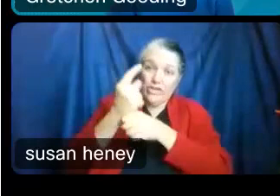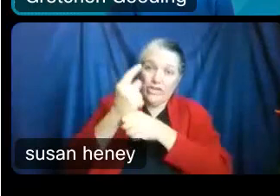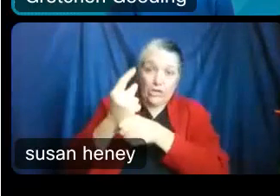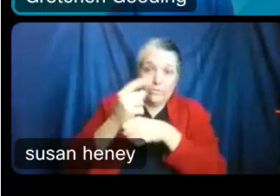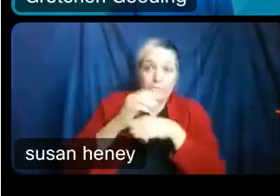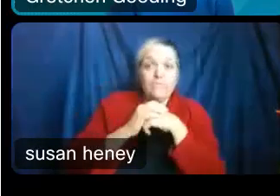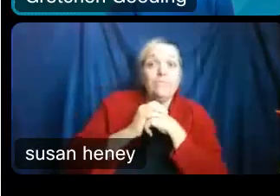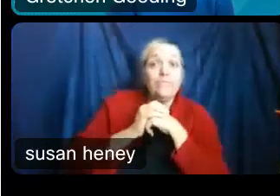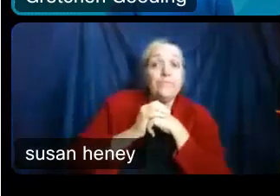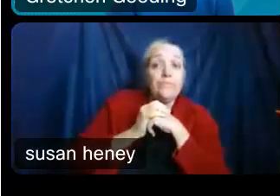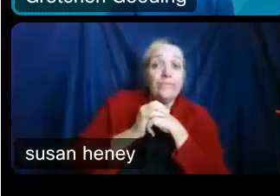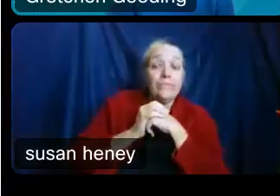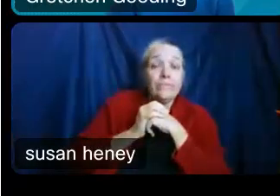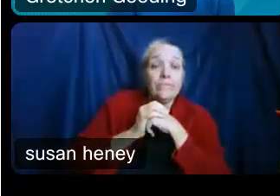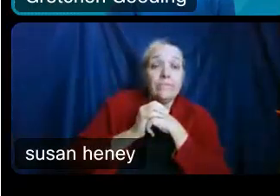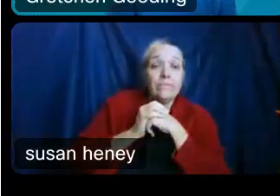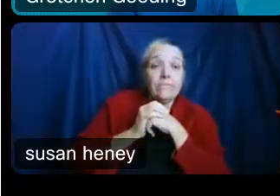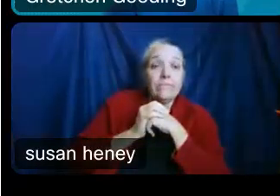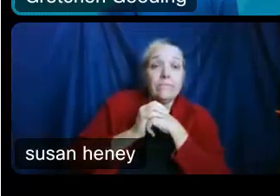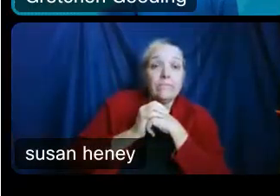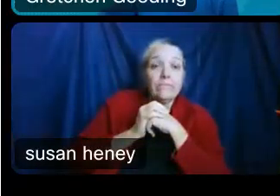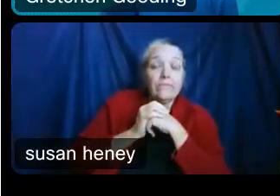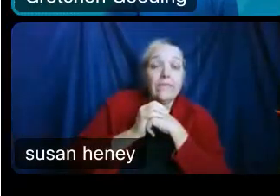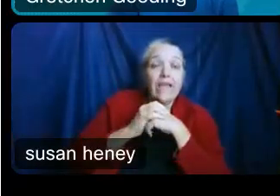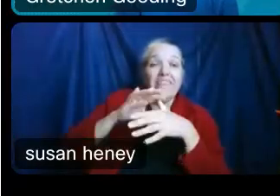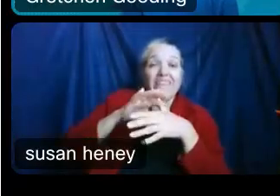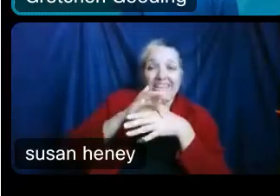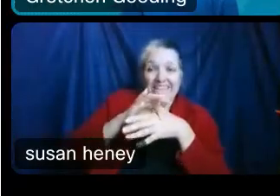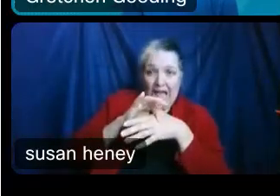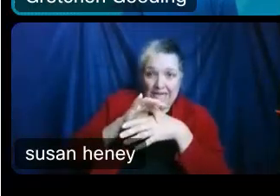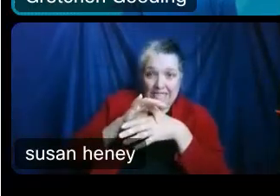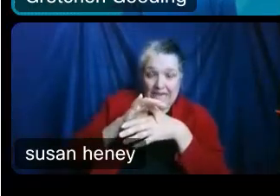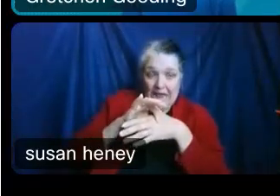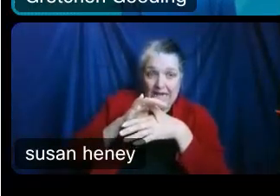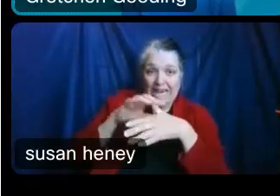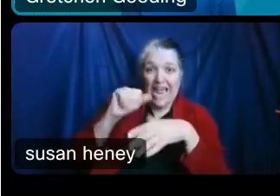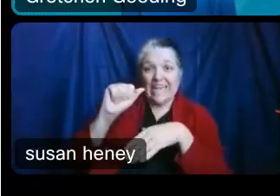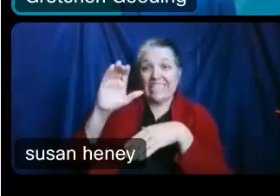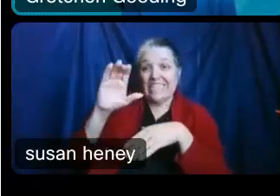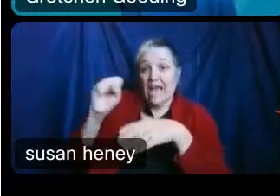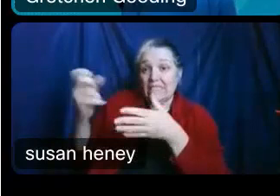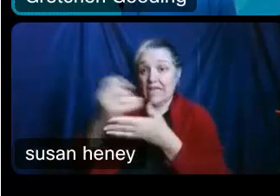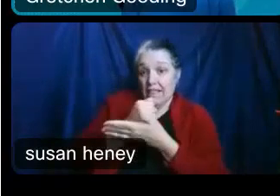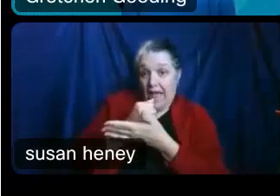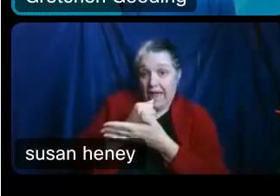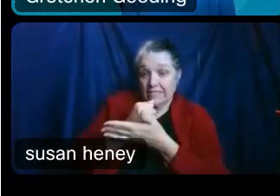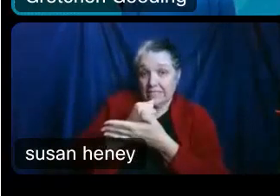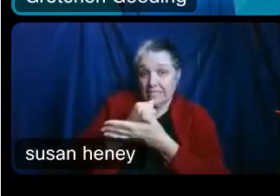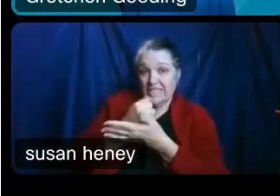The content collected by the American Community Survey can be grouped into four main types